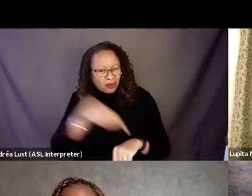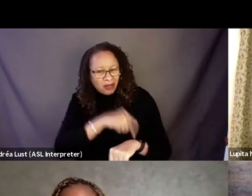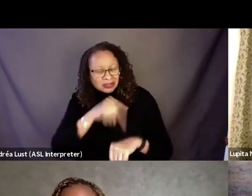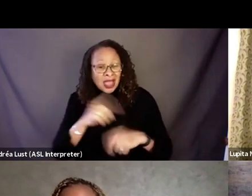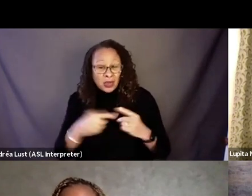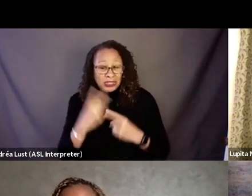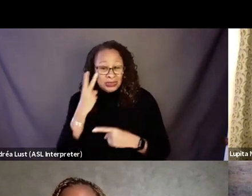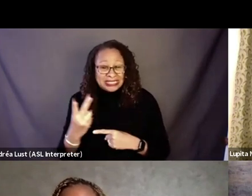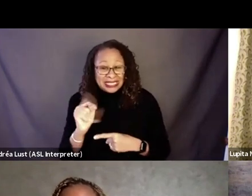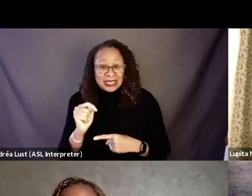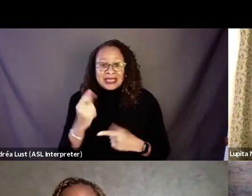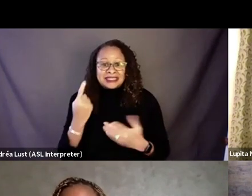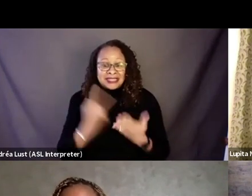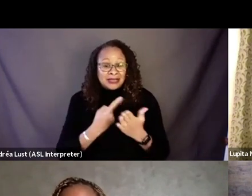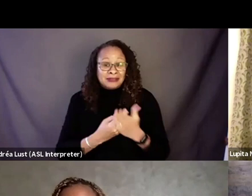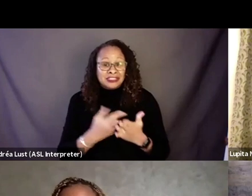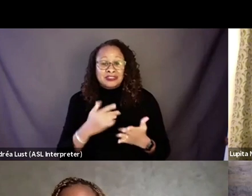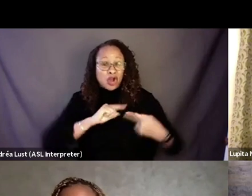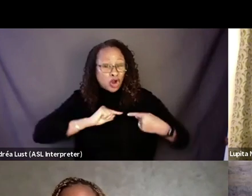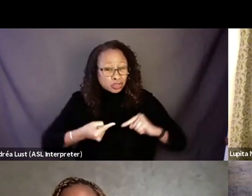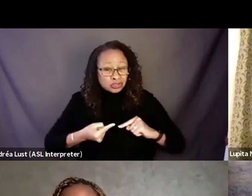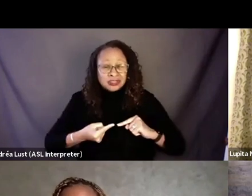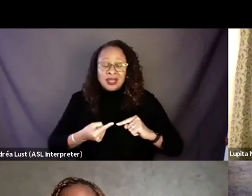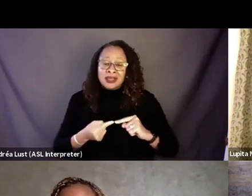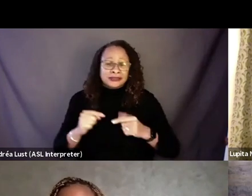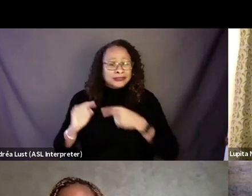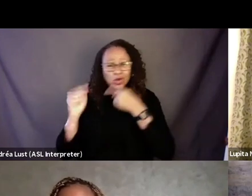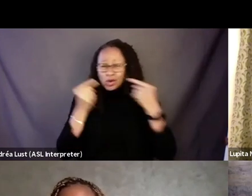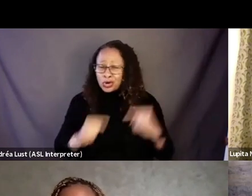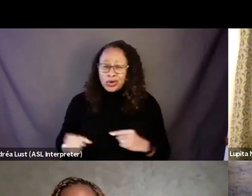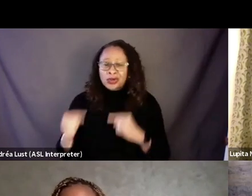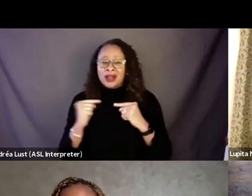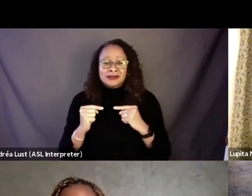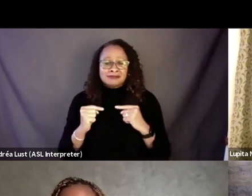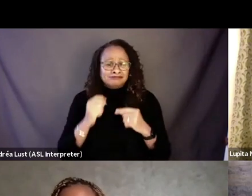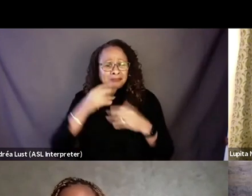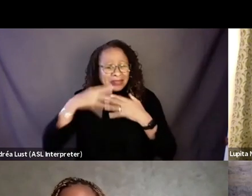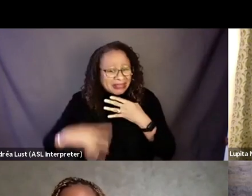sometimes he's hurt he's wounded and you don't know what's happening around that. And we as mothers have to try